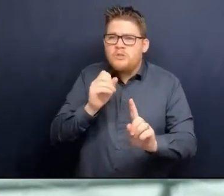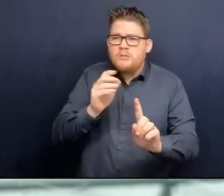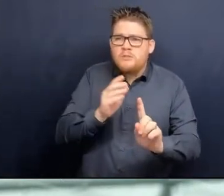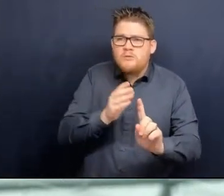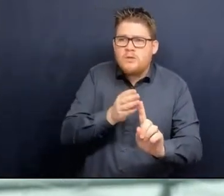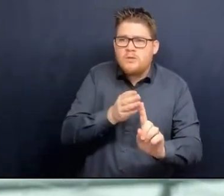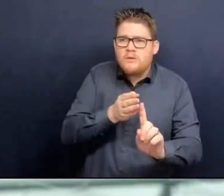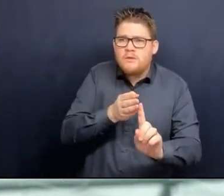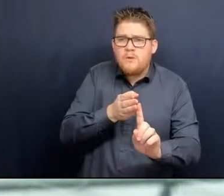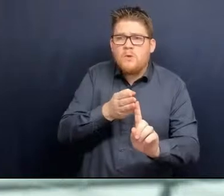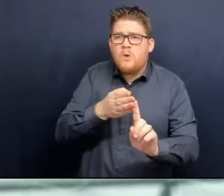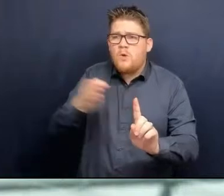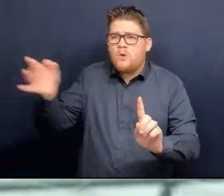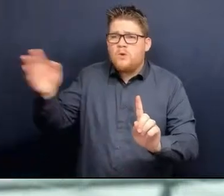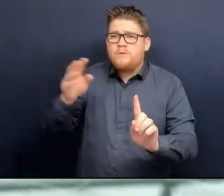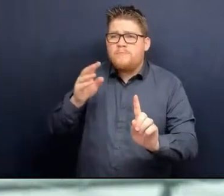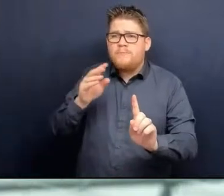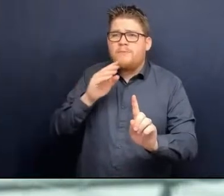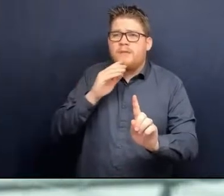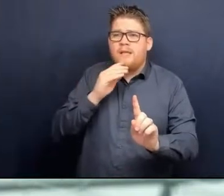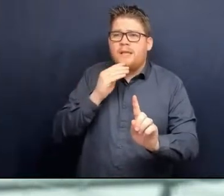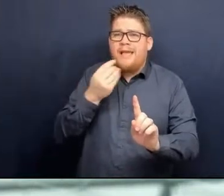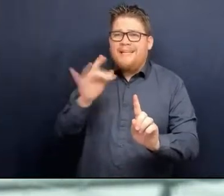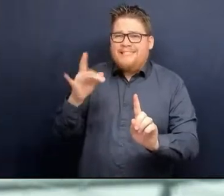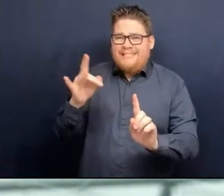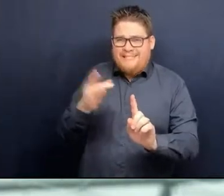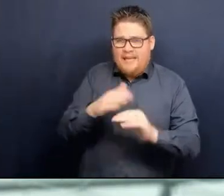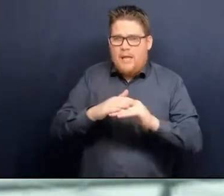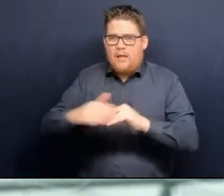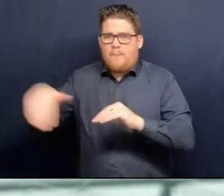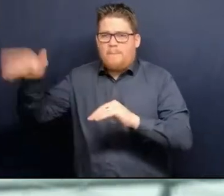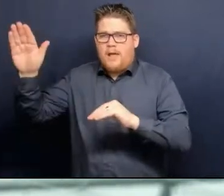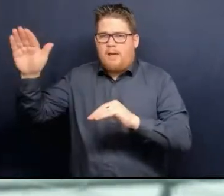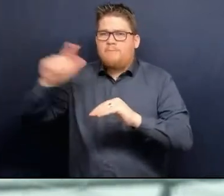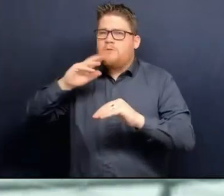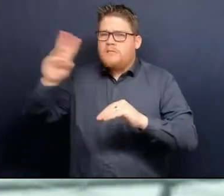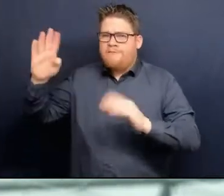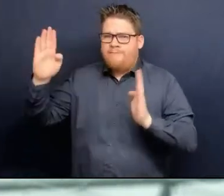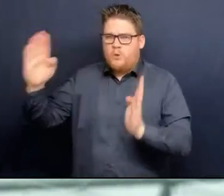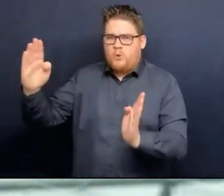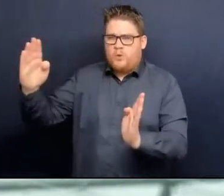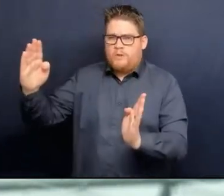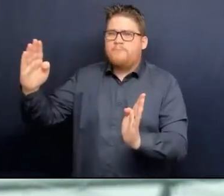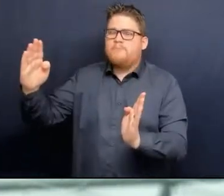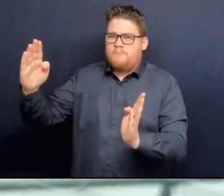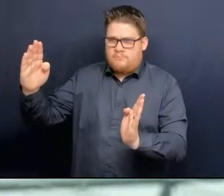didn't have a number of older people in the trials. So right